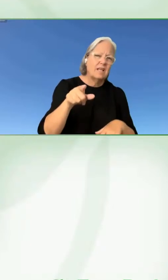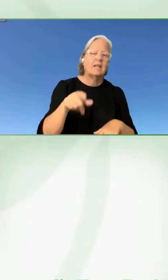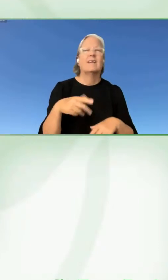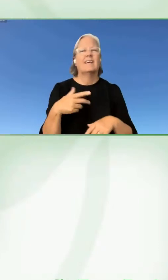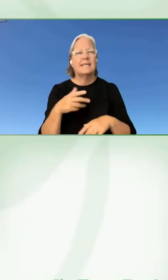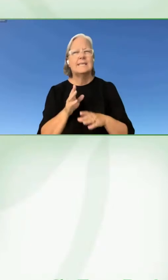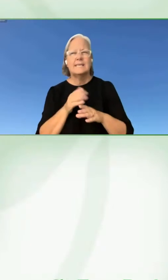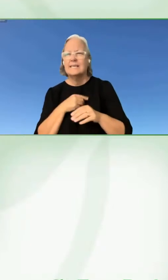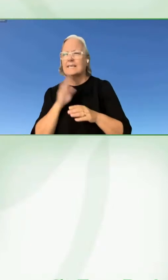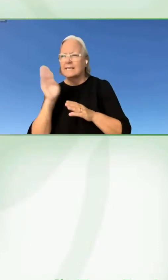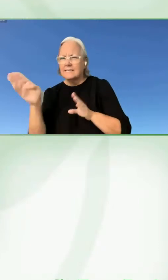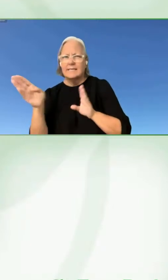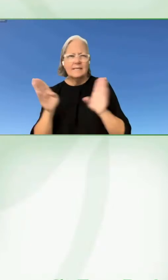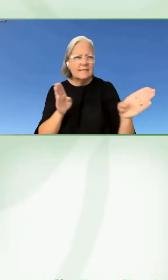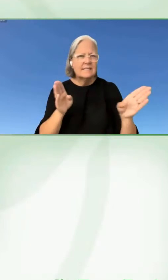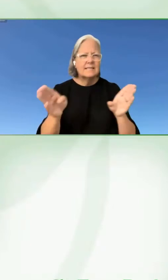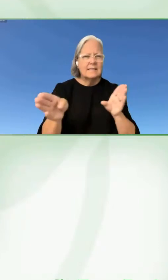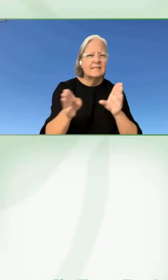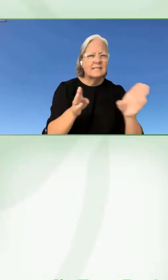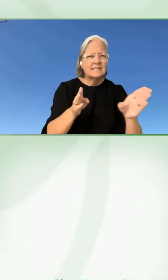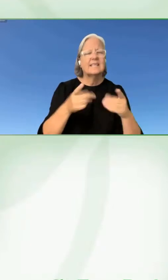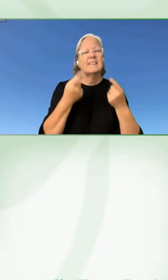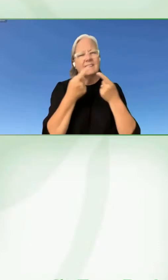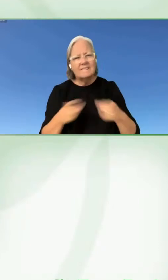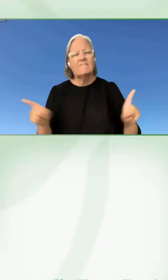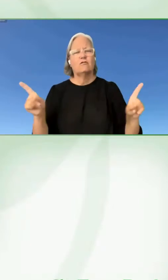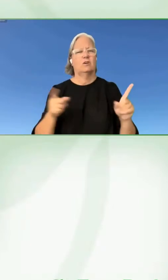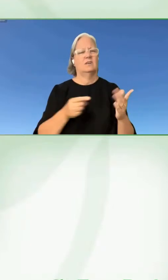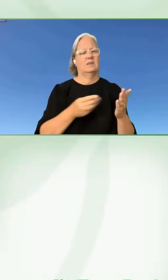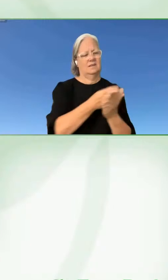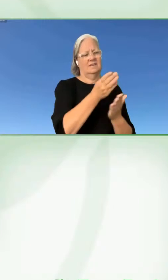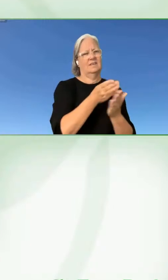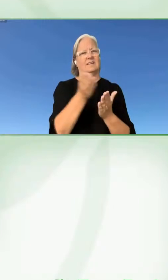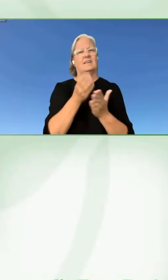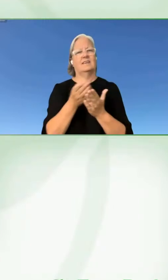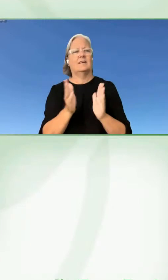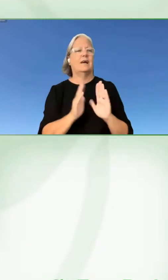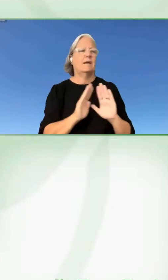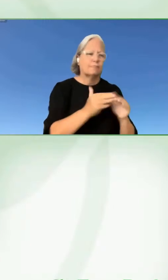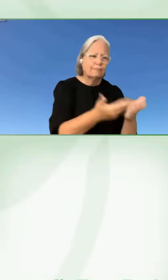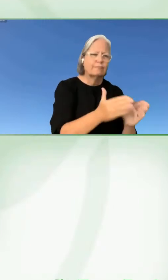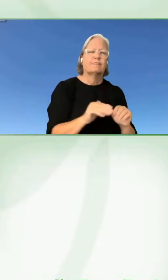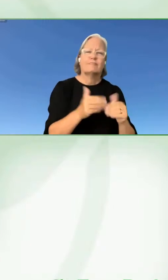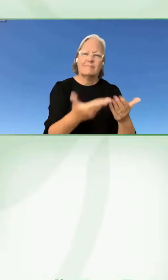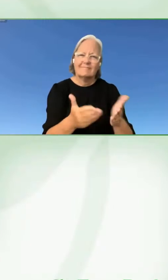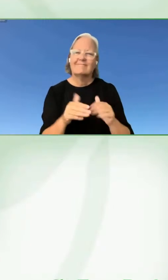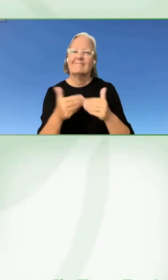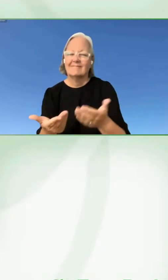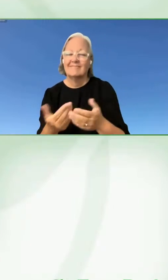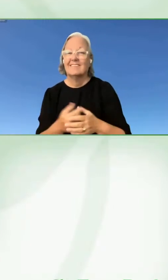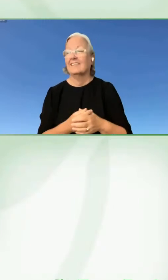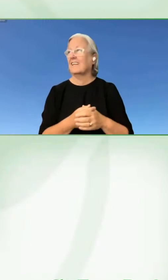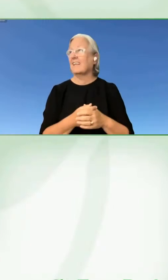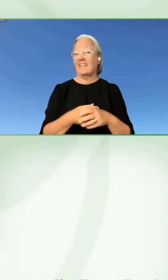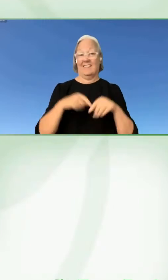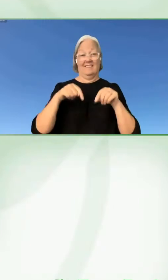about even our citizens who need support or where they are residing. That already gave us a big help.